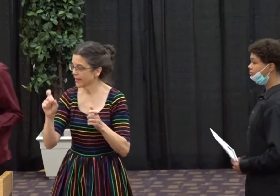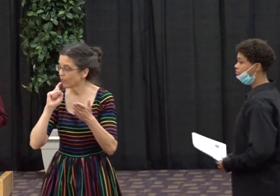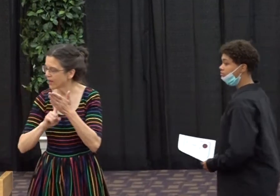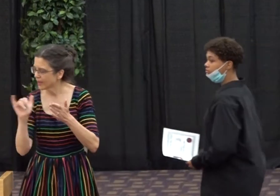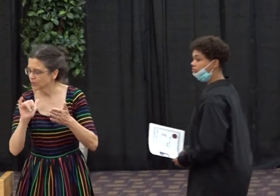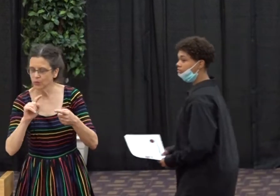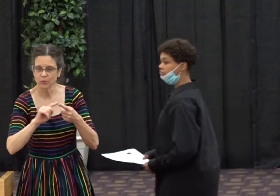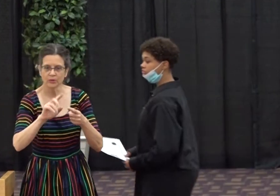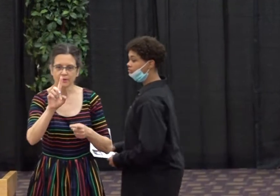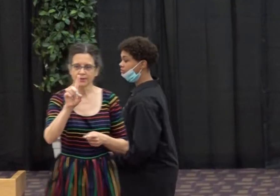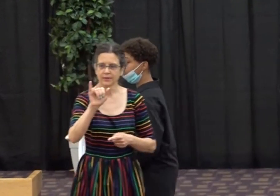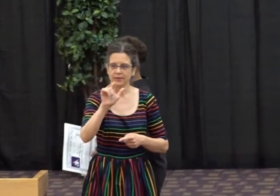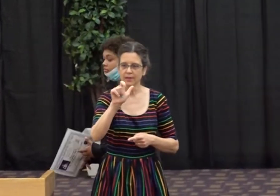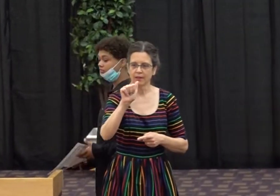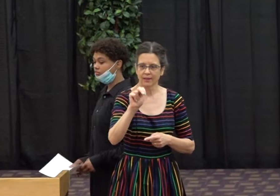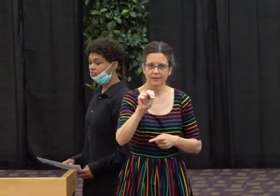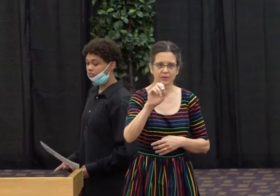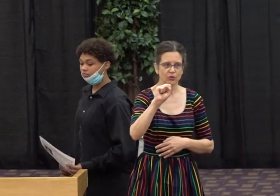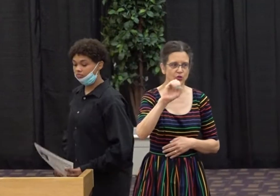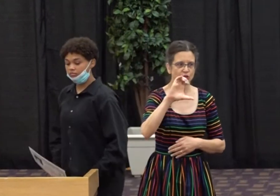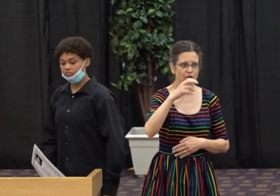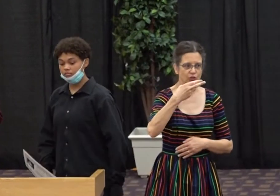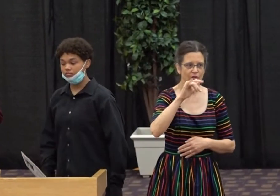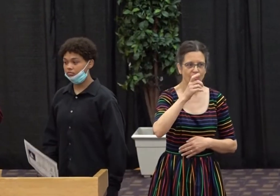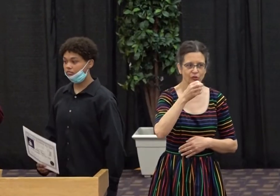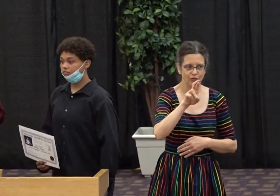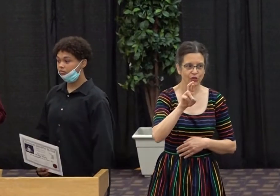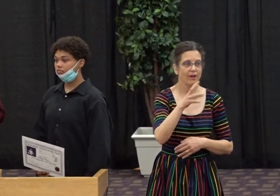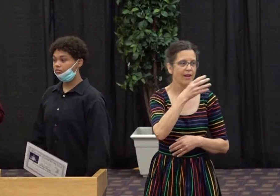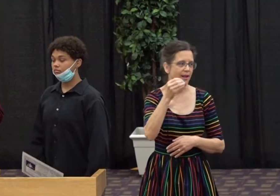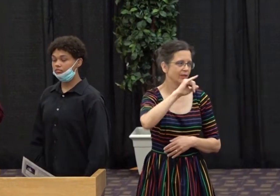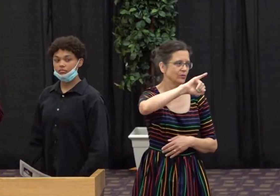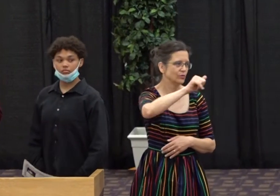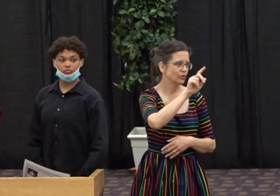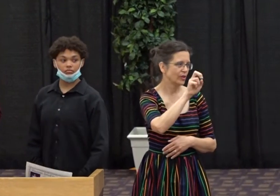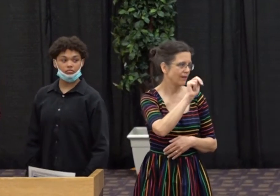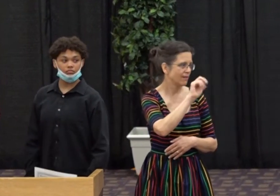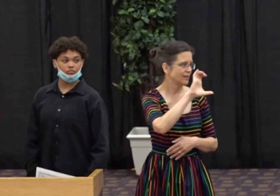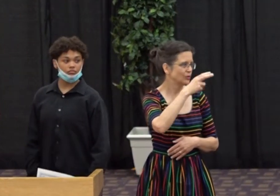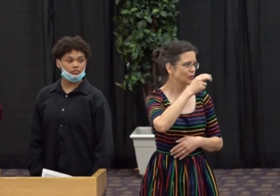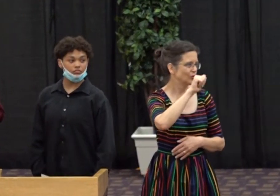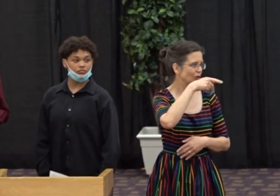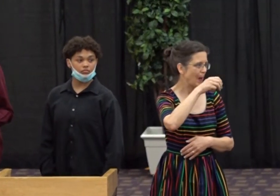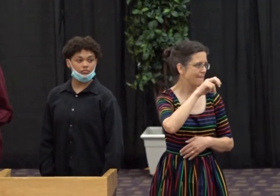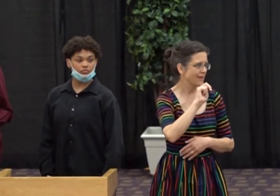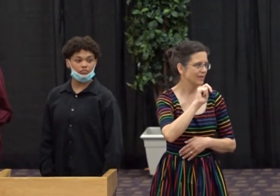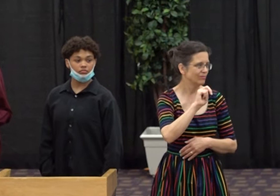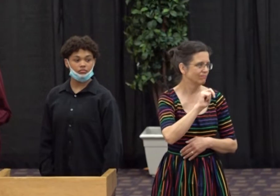The other two students, we want to recognize them still, Dylan Schindler and Jaden Chapman.